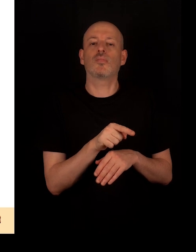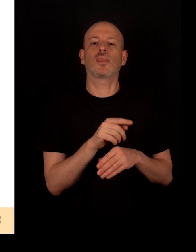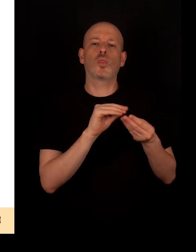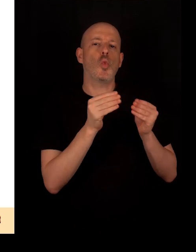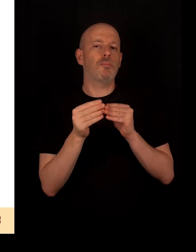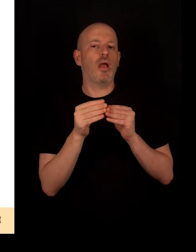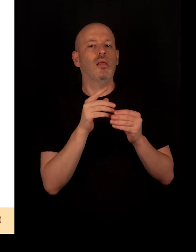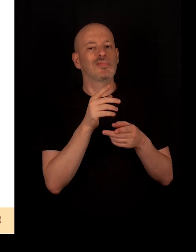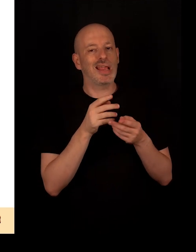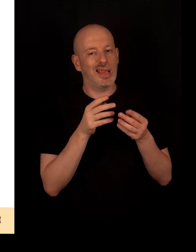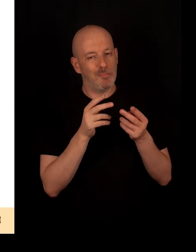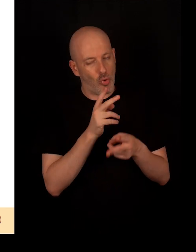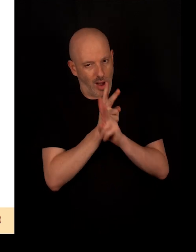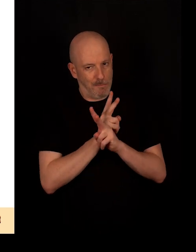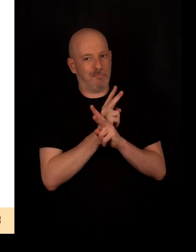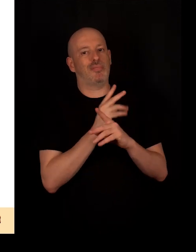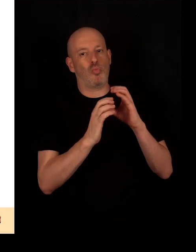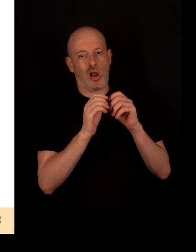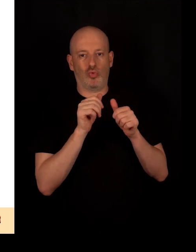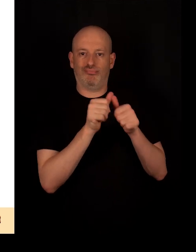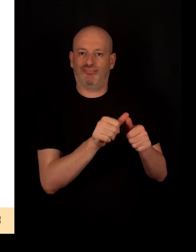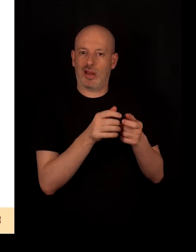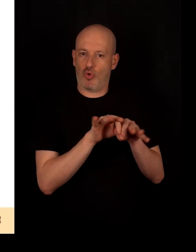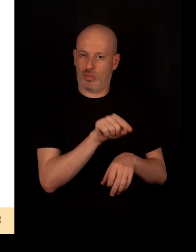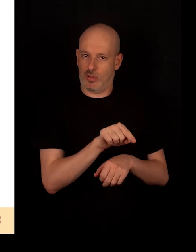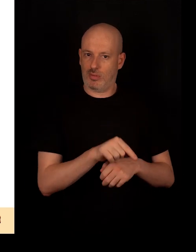the reference number that is important and the communication that we keep.